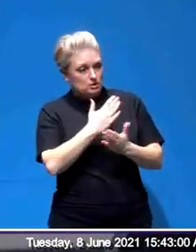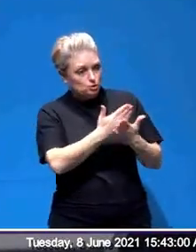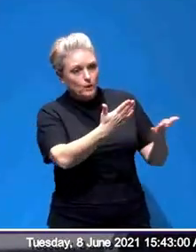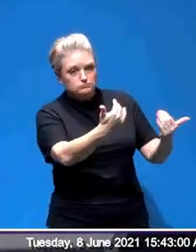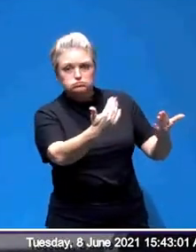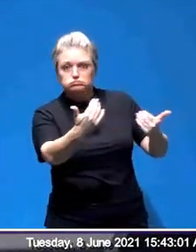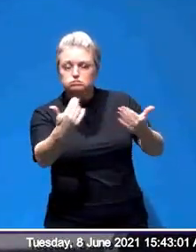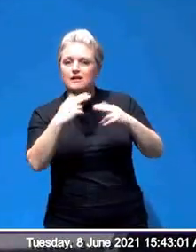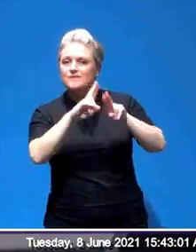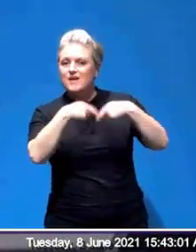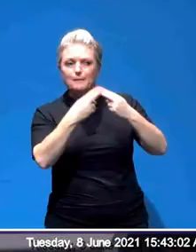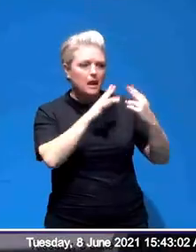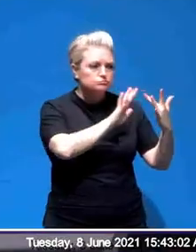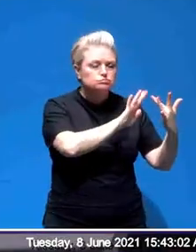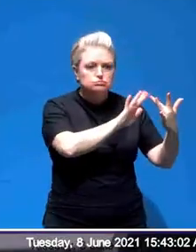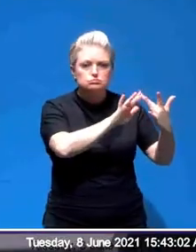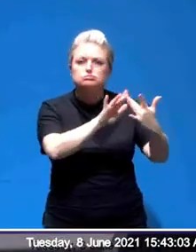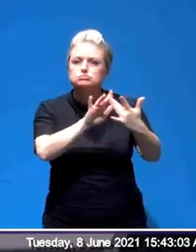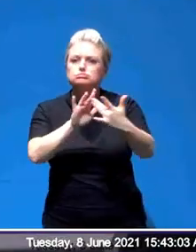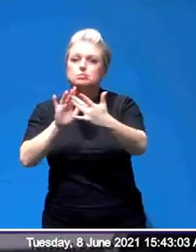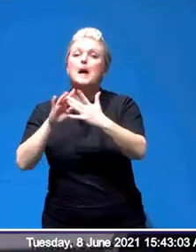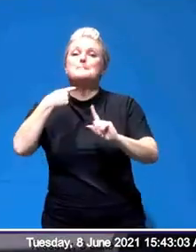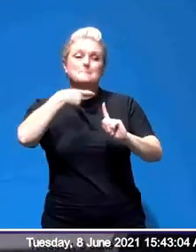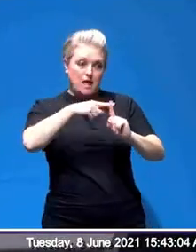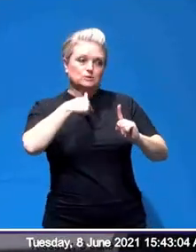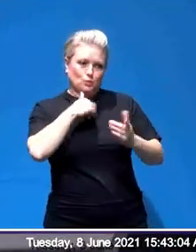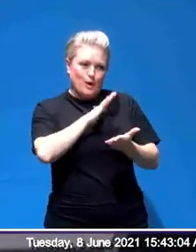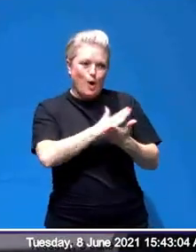So, yes, absolutely we need to improve.